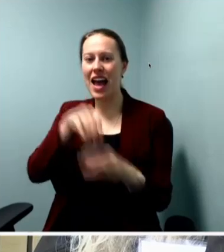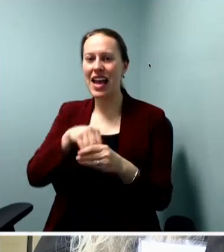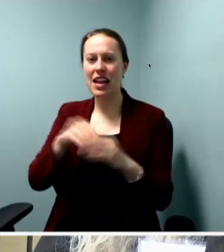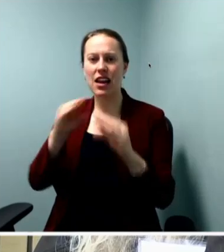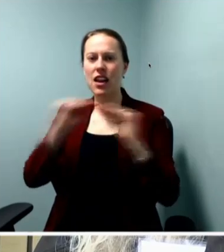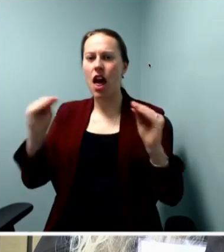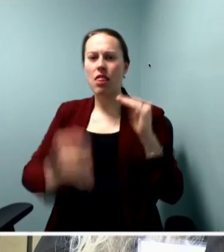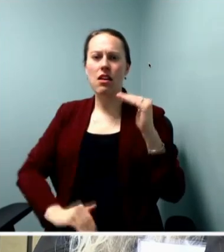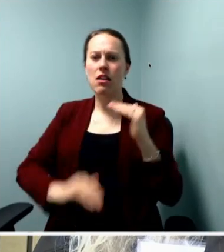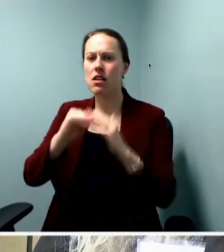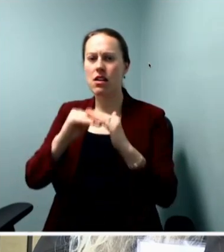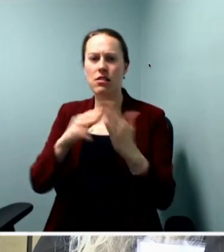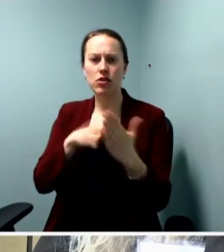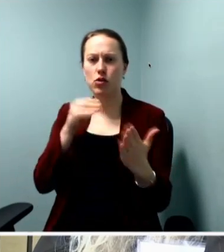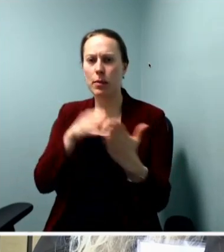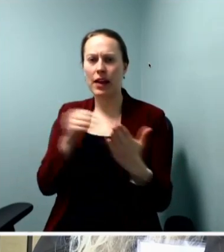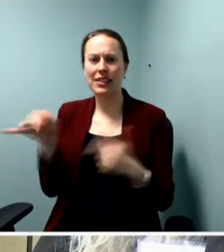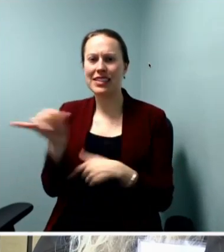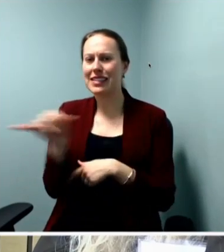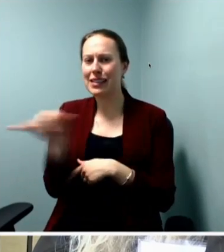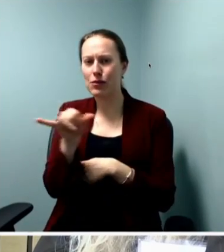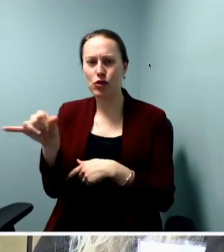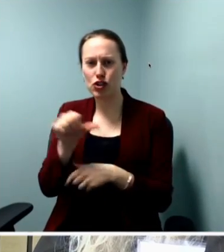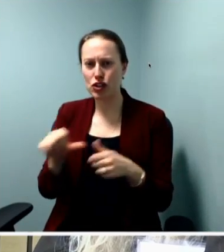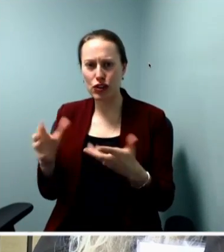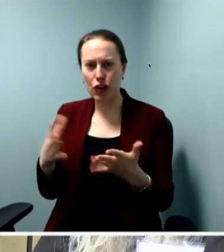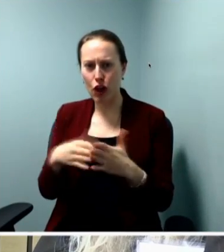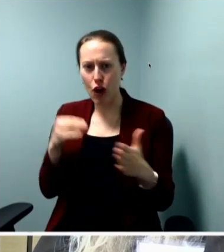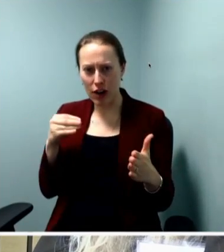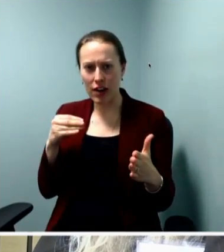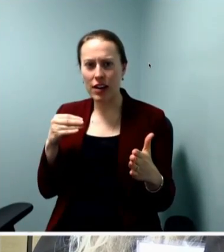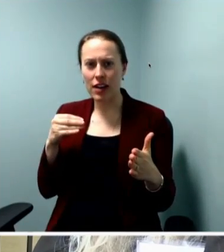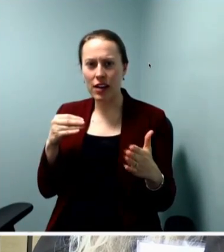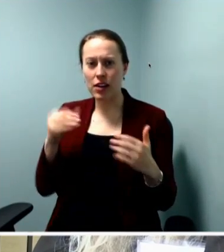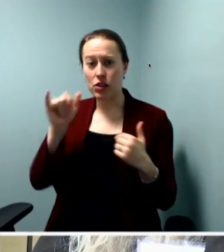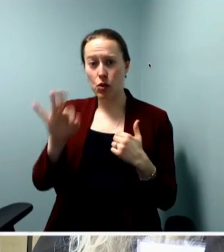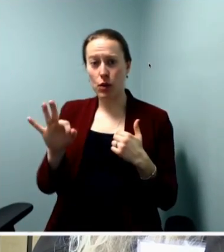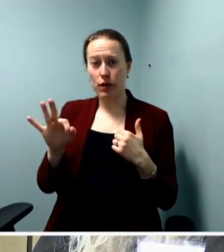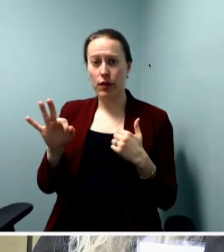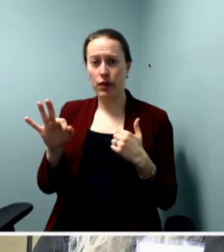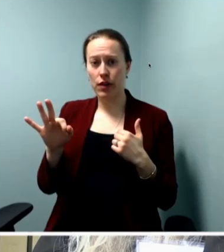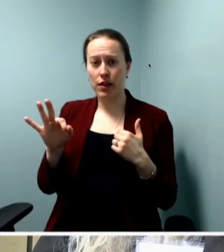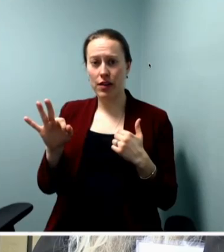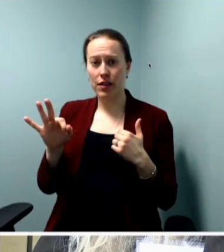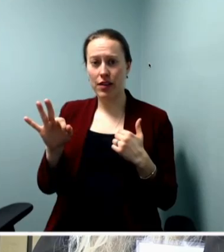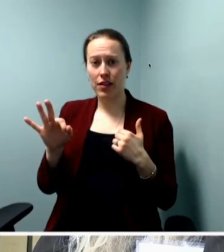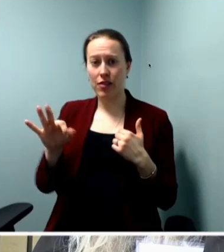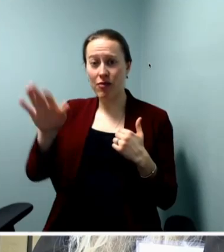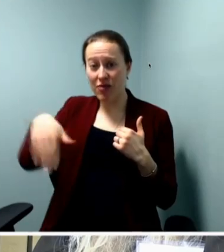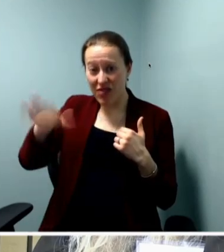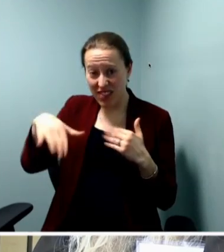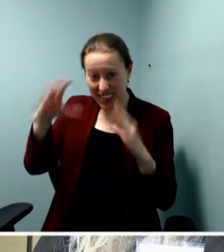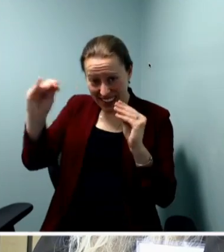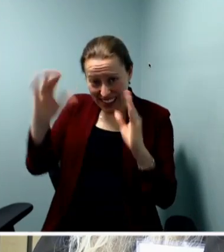So the reality is if you pull that to your teachers and say, "What baggage are you bringing?"